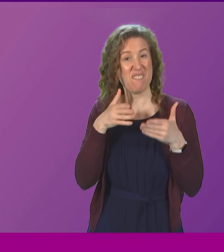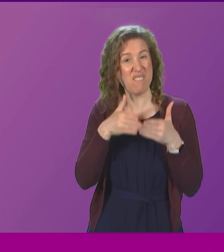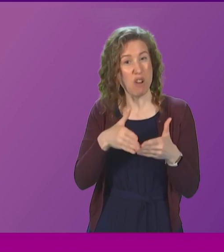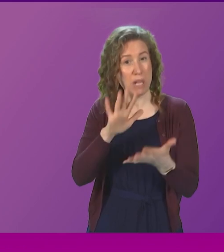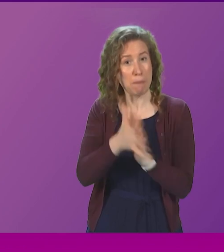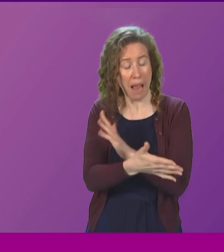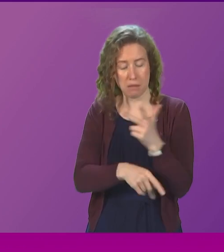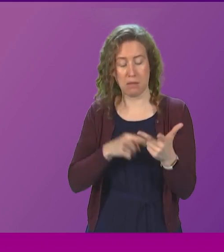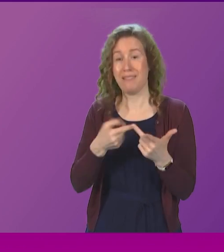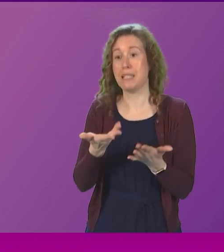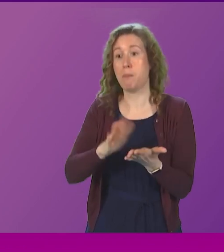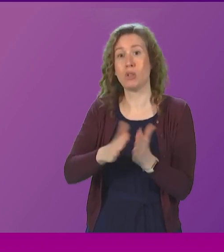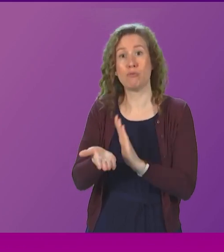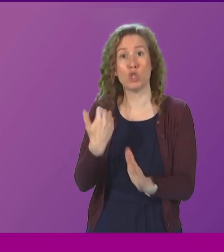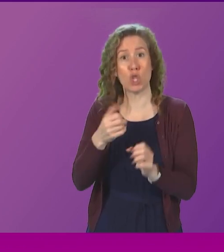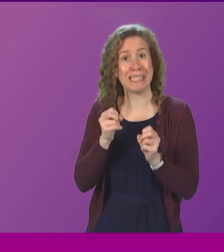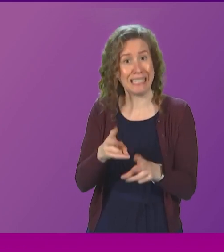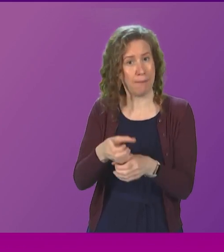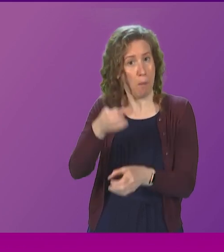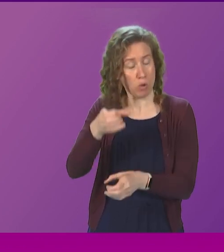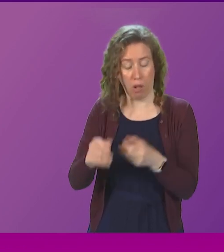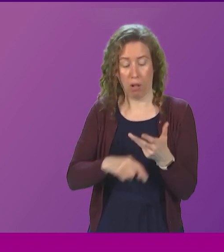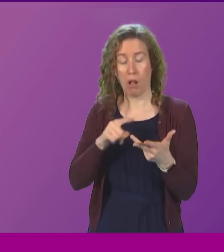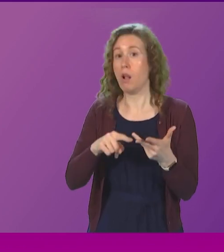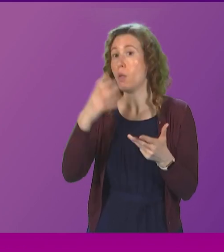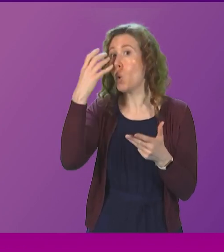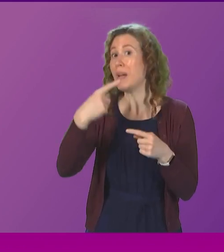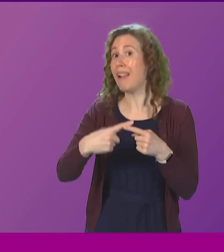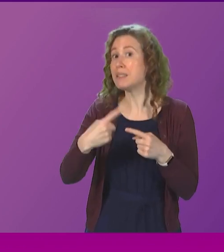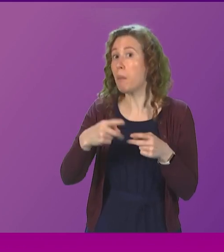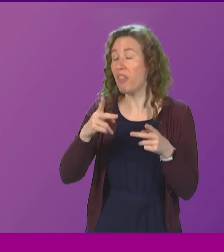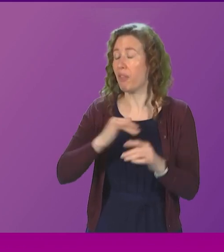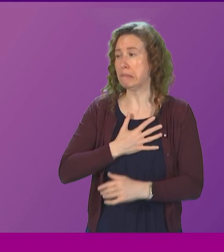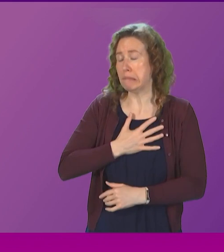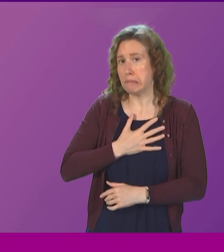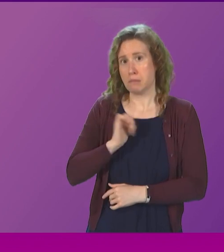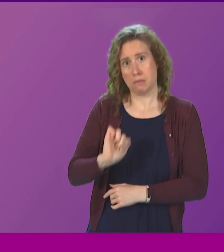and even heartbreaking tragedies at the Queen Elizabeth university hospital are all shrouded in secrecy.